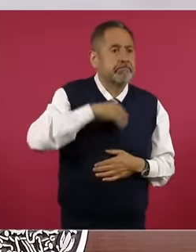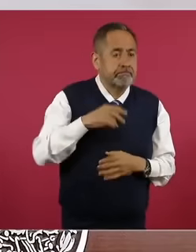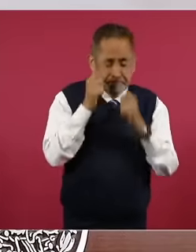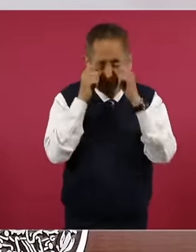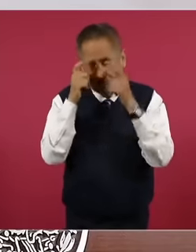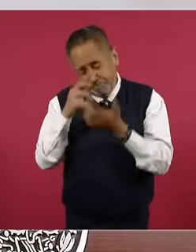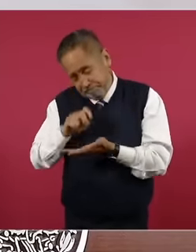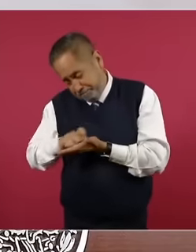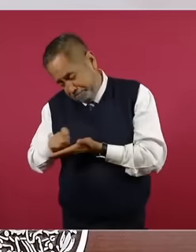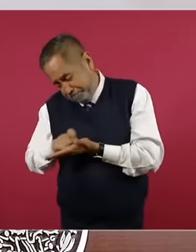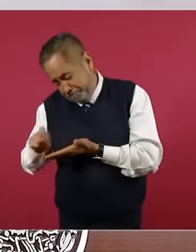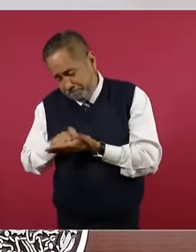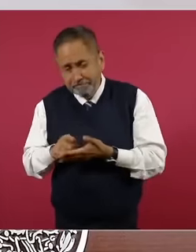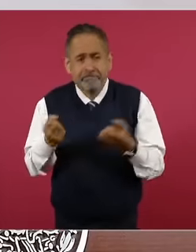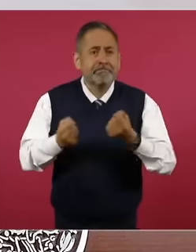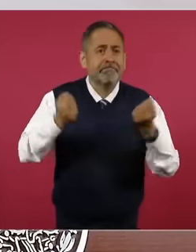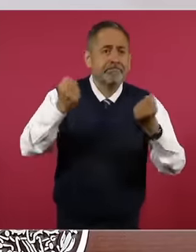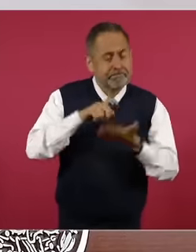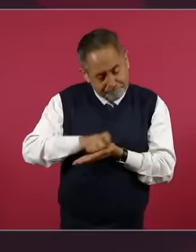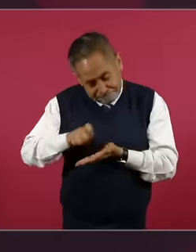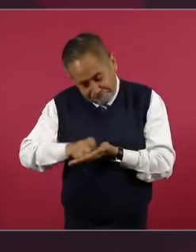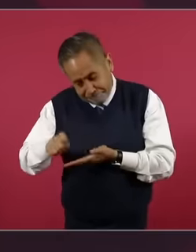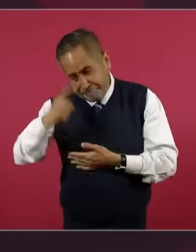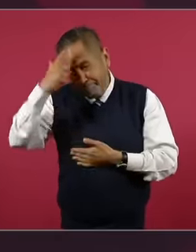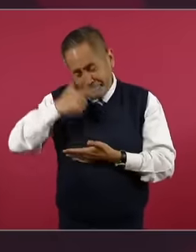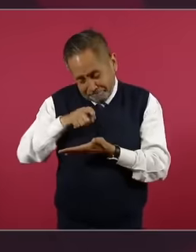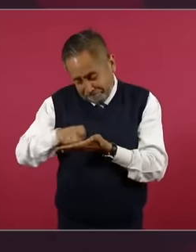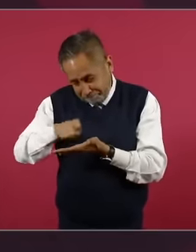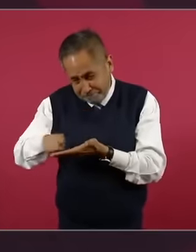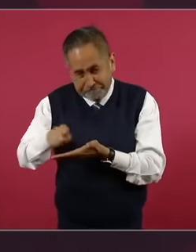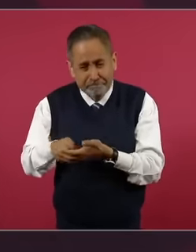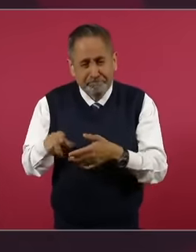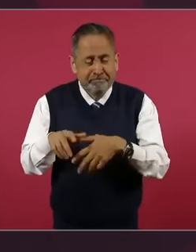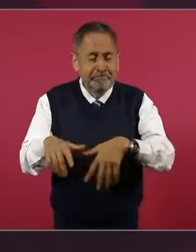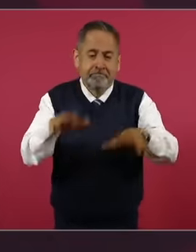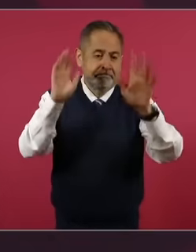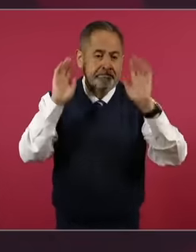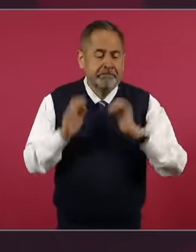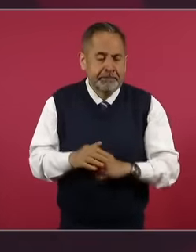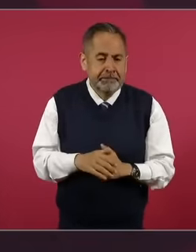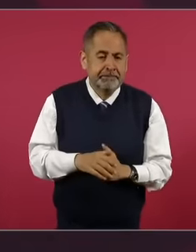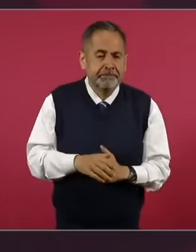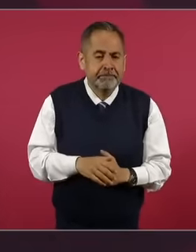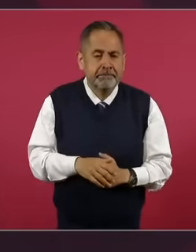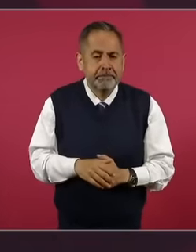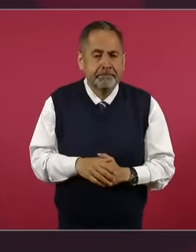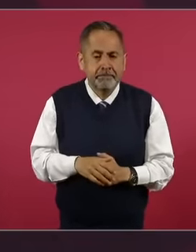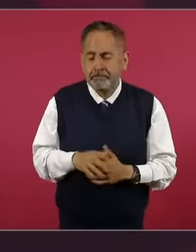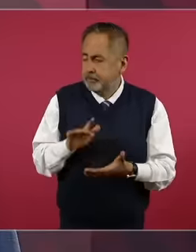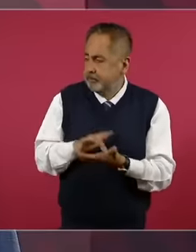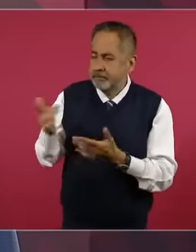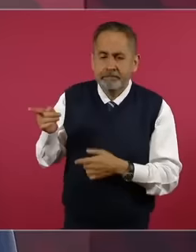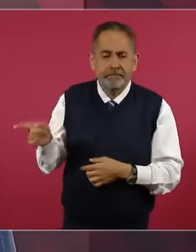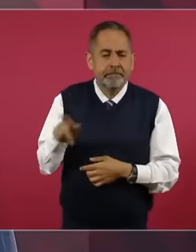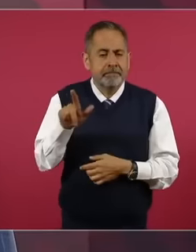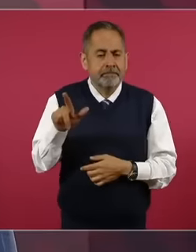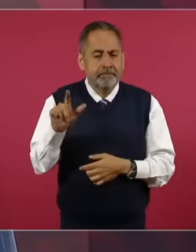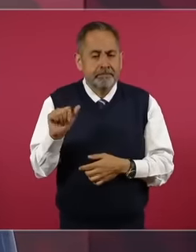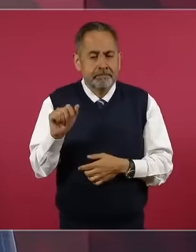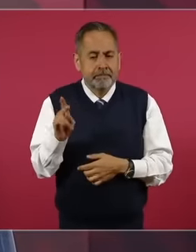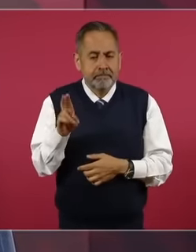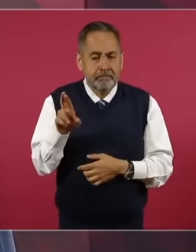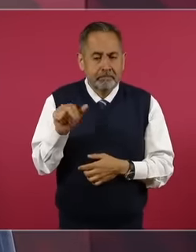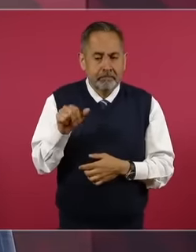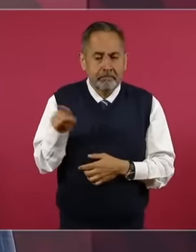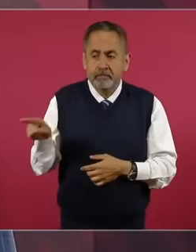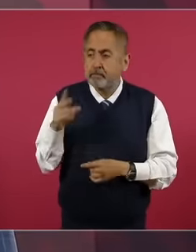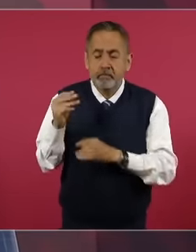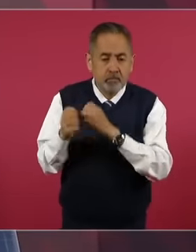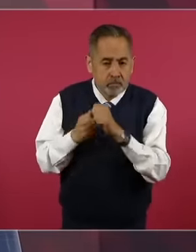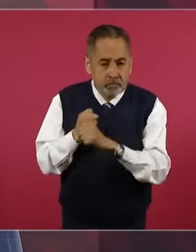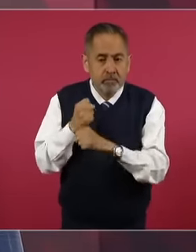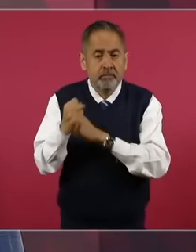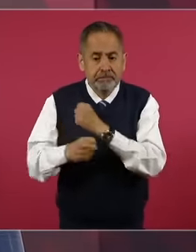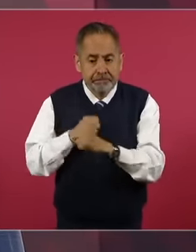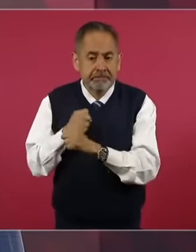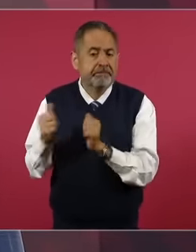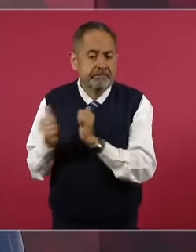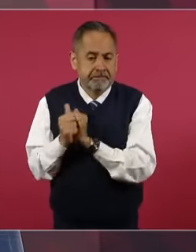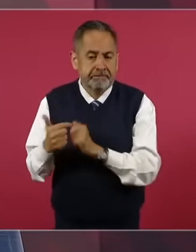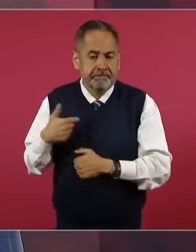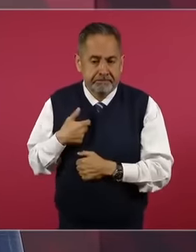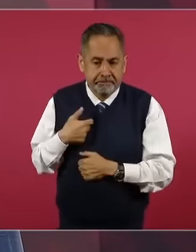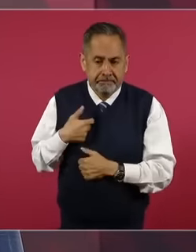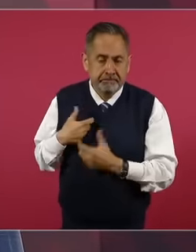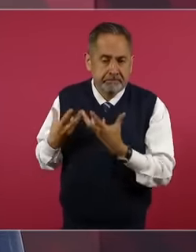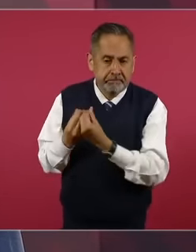the night eh I am very grateful to Laura who has been with me for years and with the passage of time and